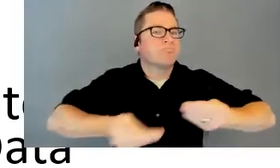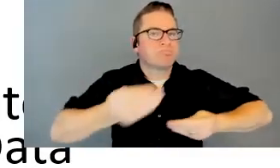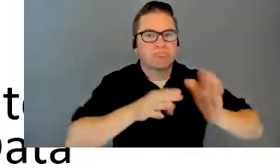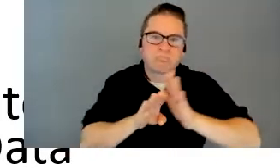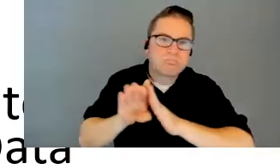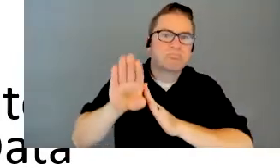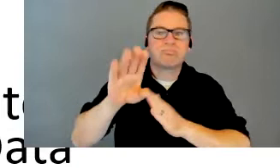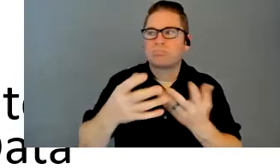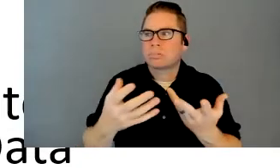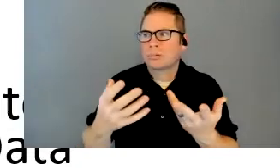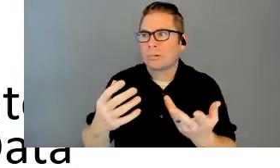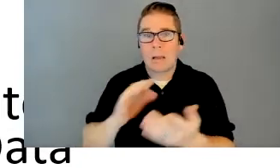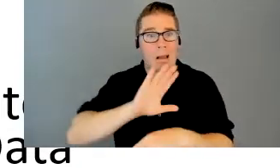of all of us in this community.